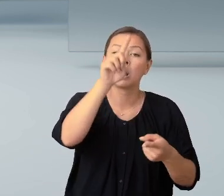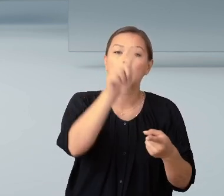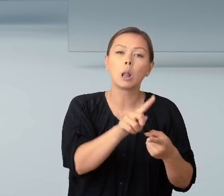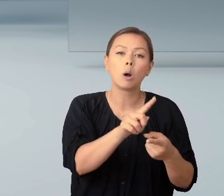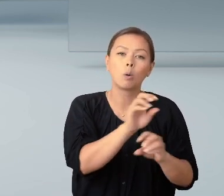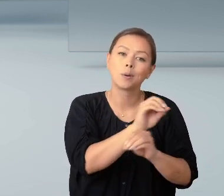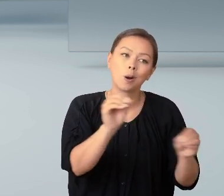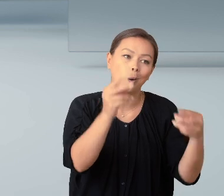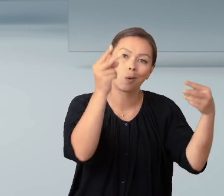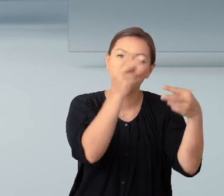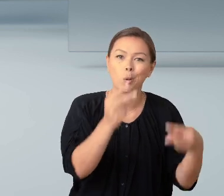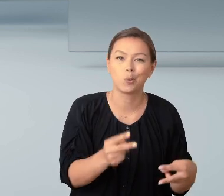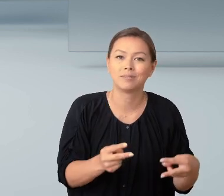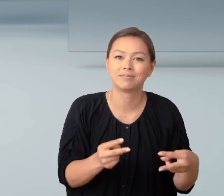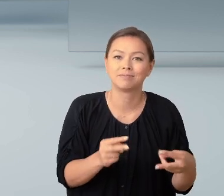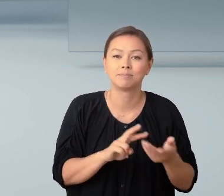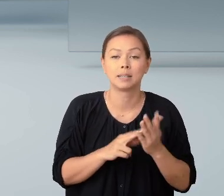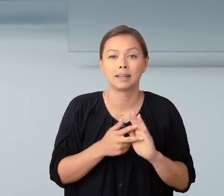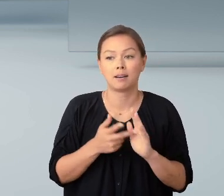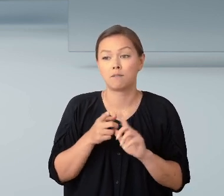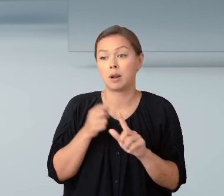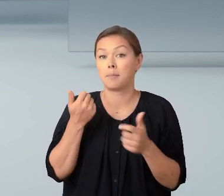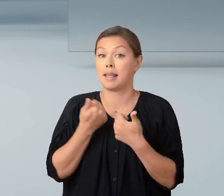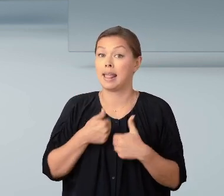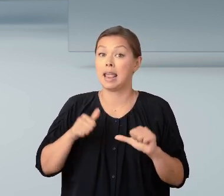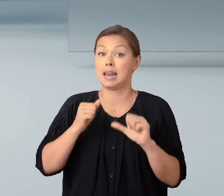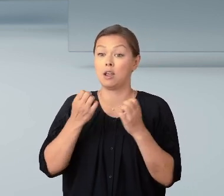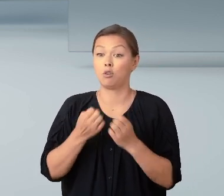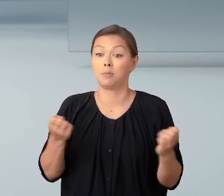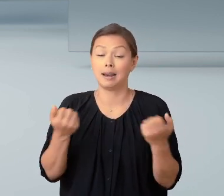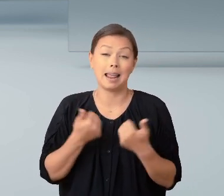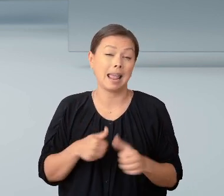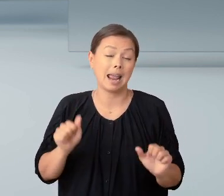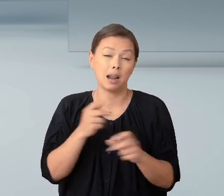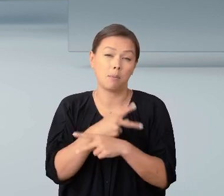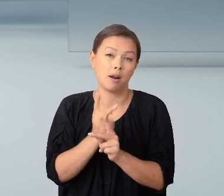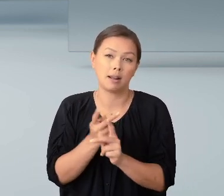And again, it can be used on any device from anywhere. Work smarter.